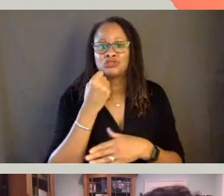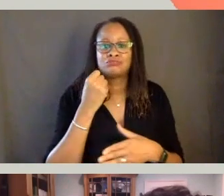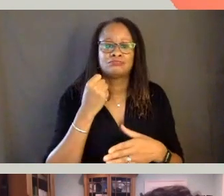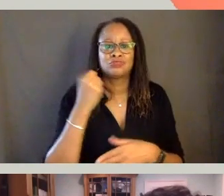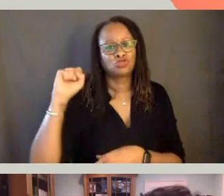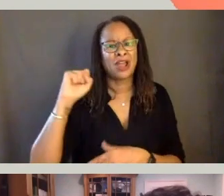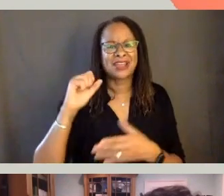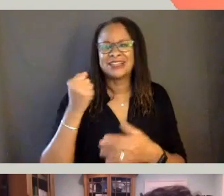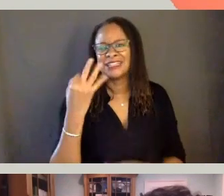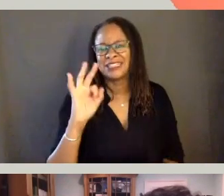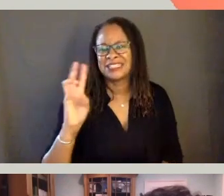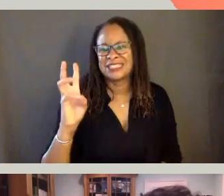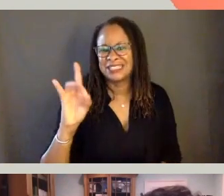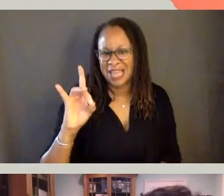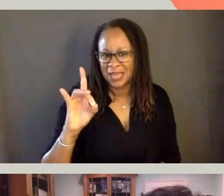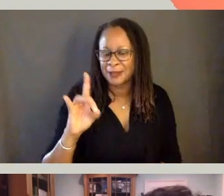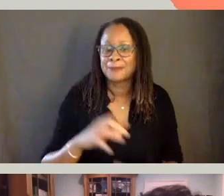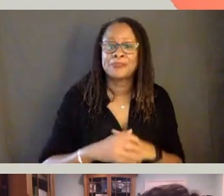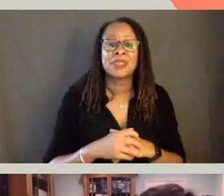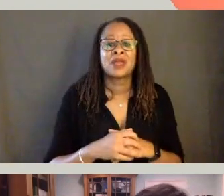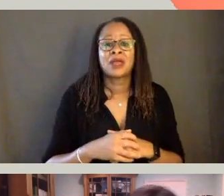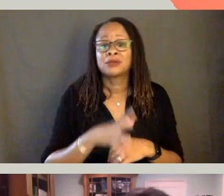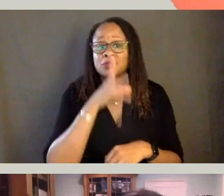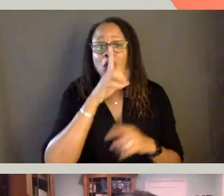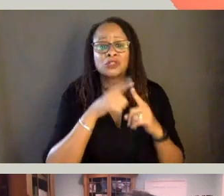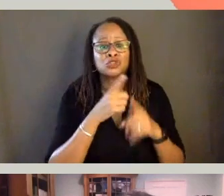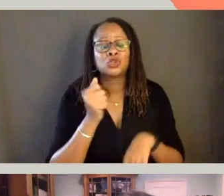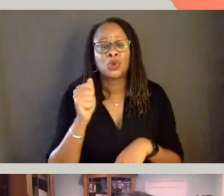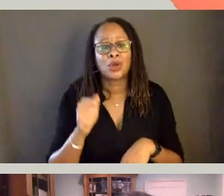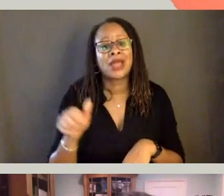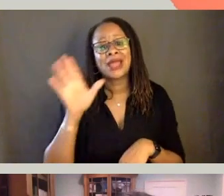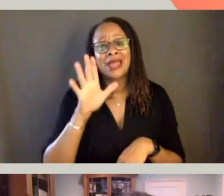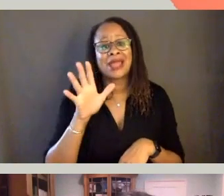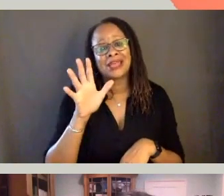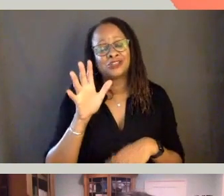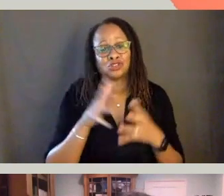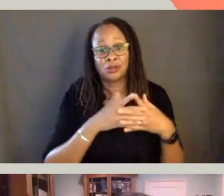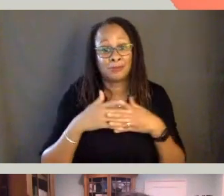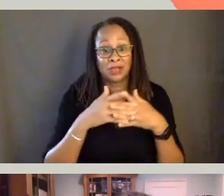And, talking to Asian Americans we're looking for archival footage through all of the news footage.